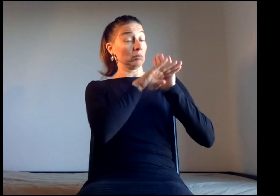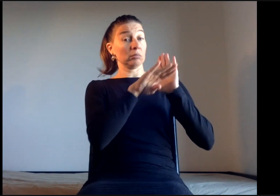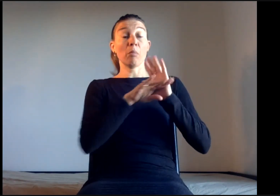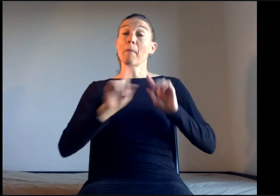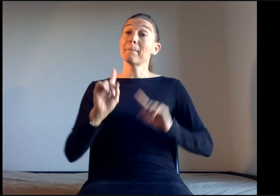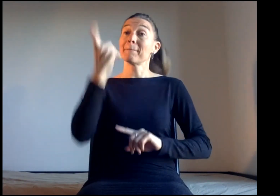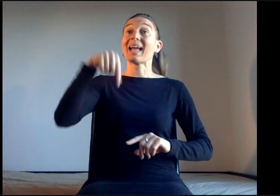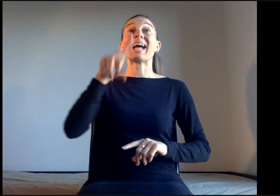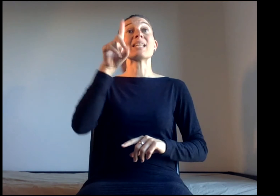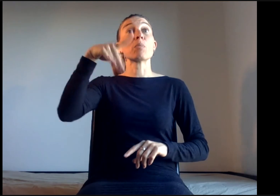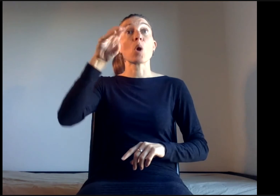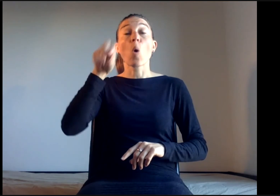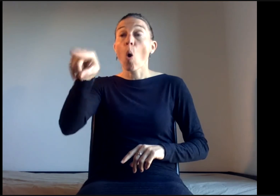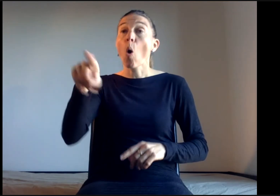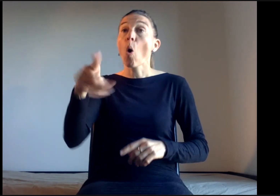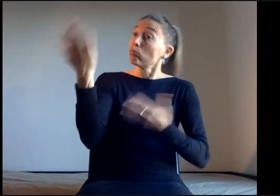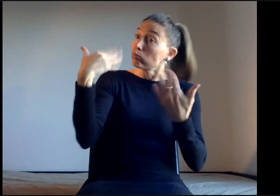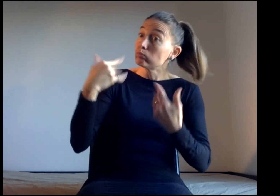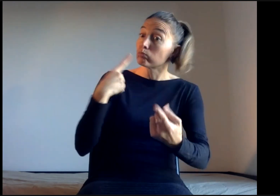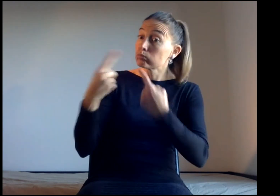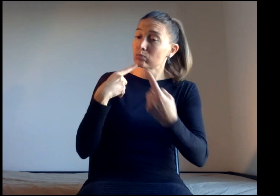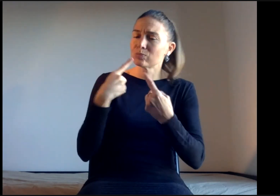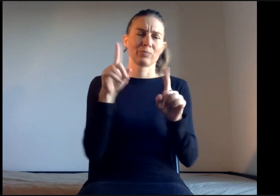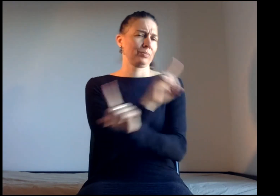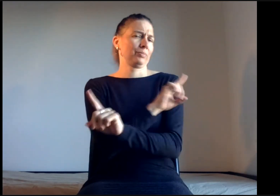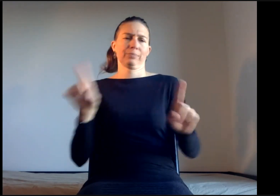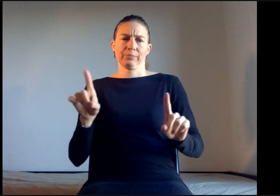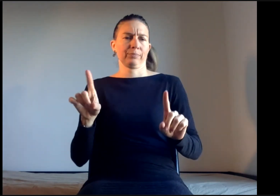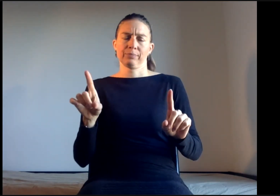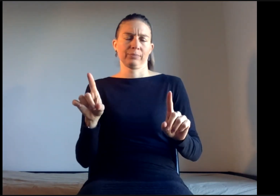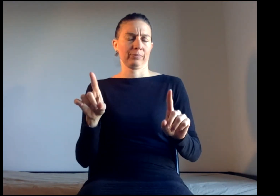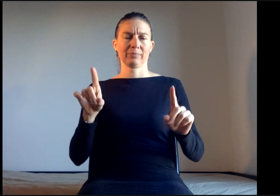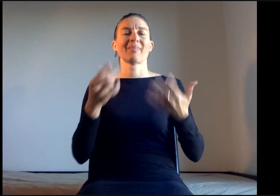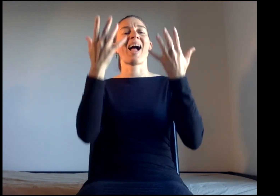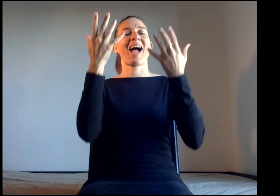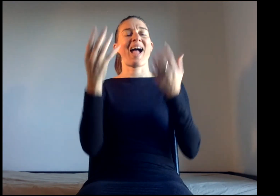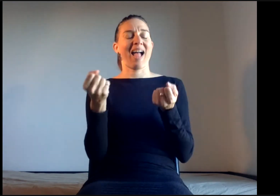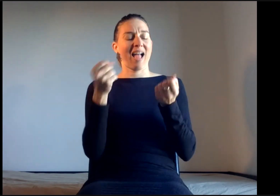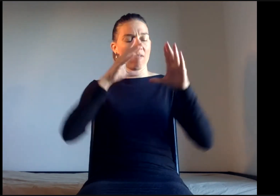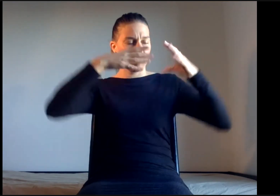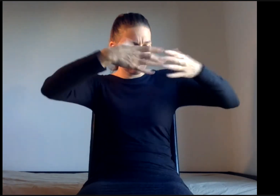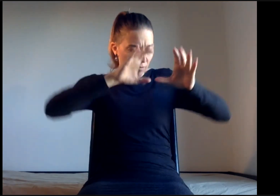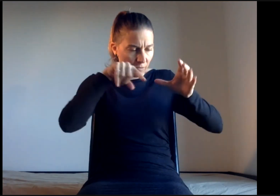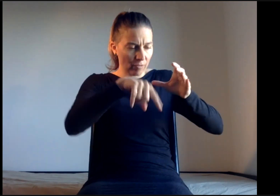The government used the so called central crisis stuff. as it's managed by everybody.